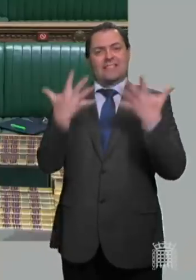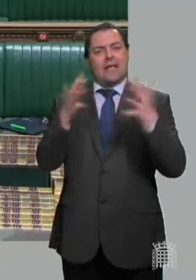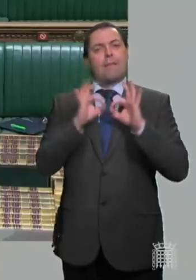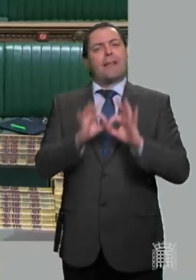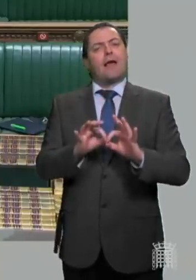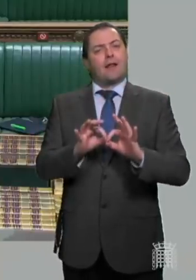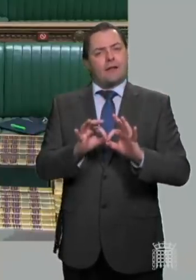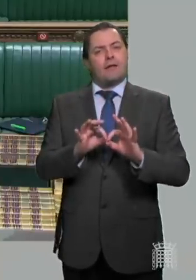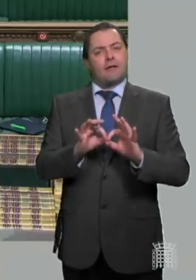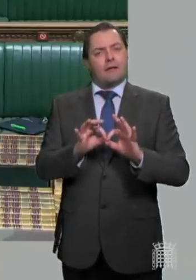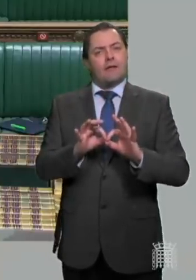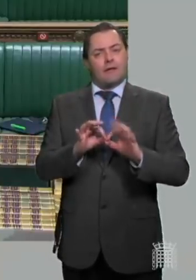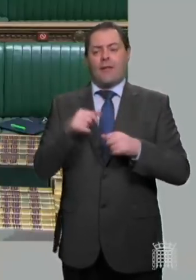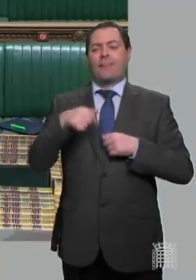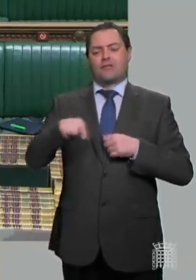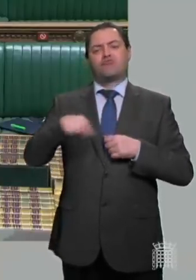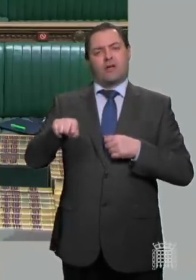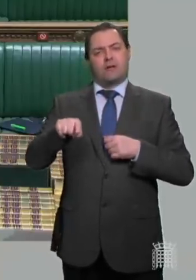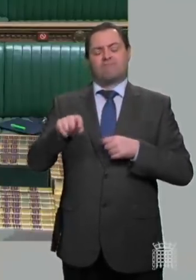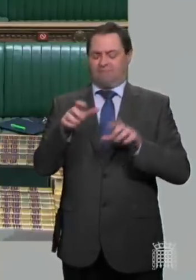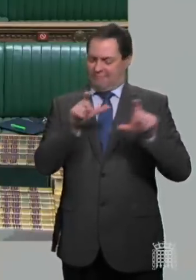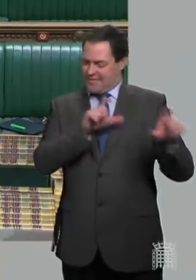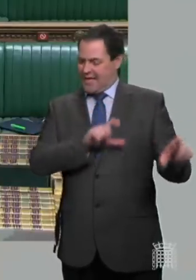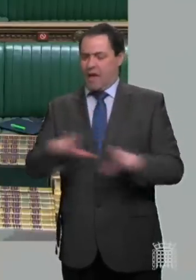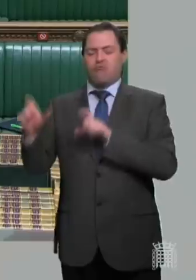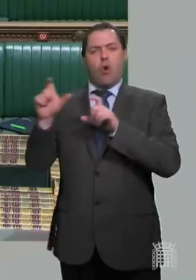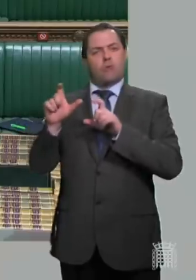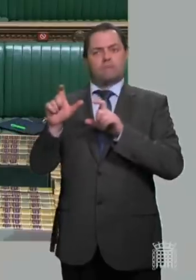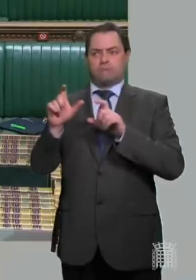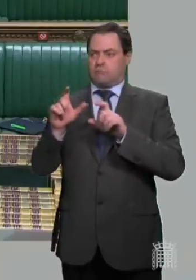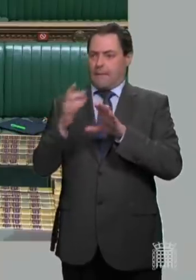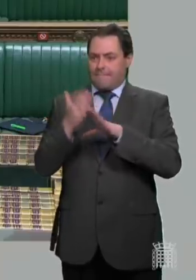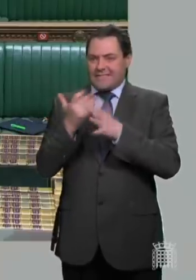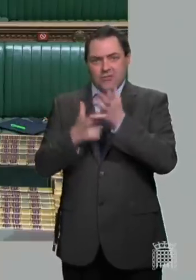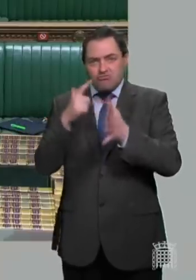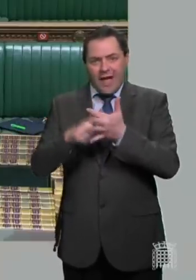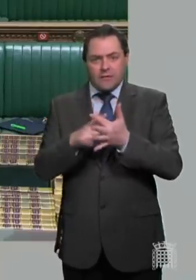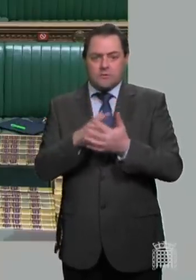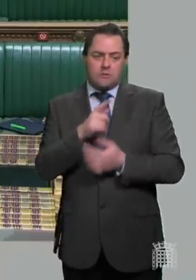we will continue with the 100% business rates holiday for the first three months of the year—in